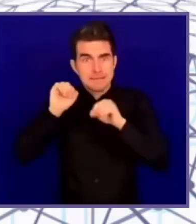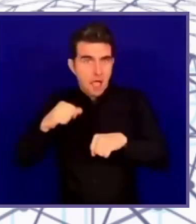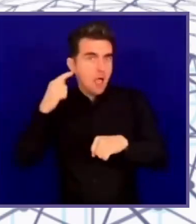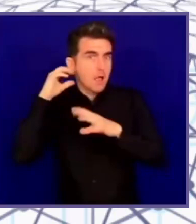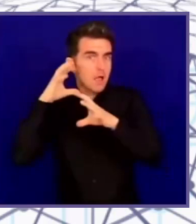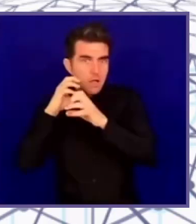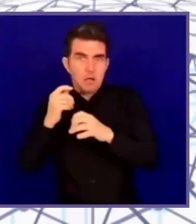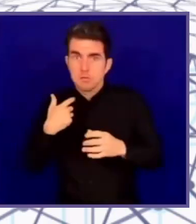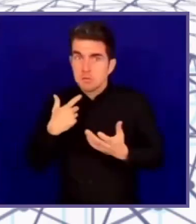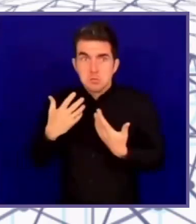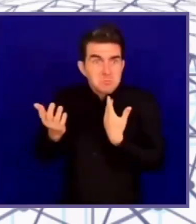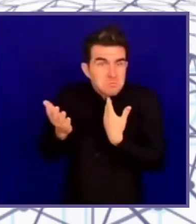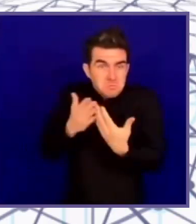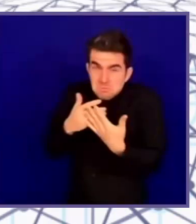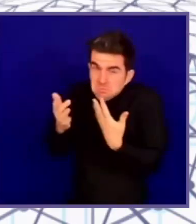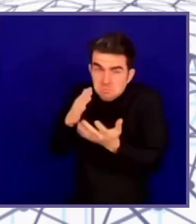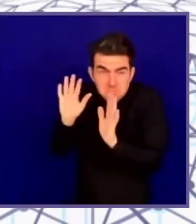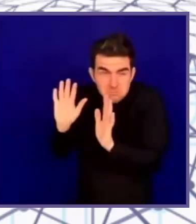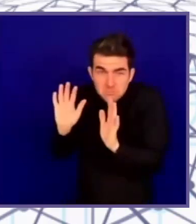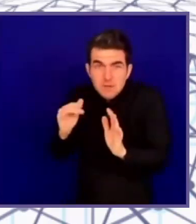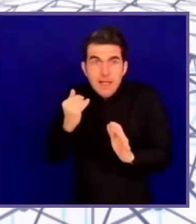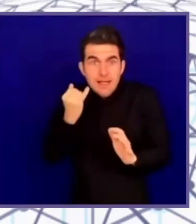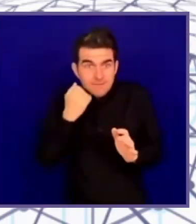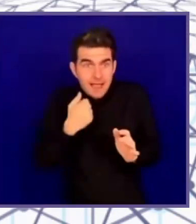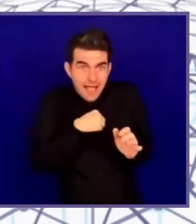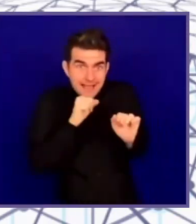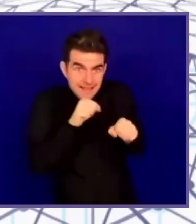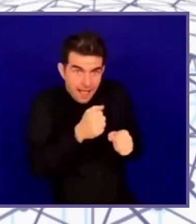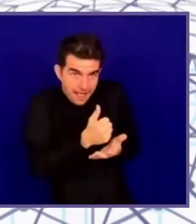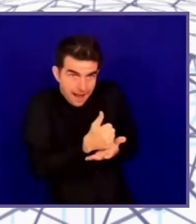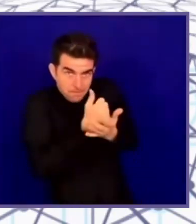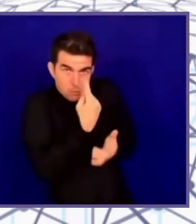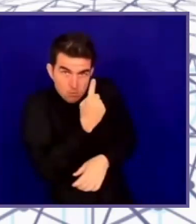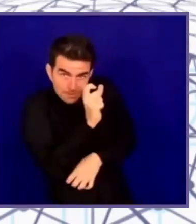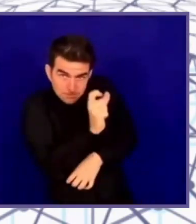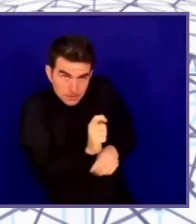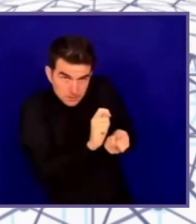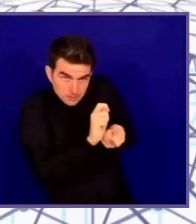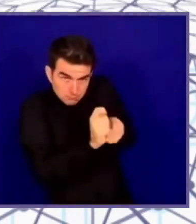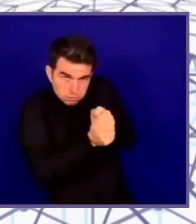medical device because you're replacing a function loss through disabilities. But even so, you know,